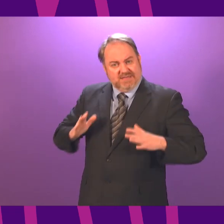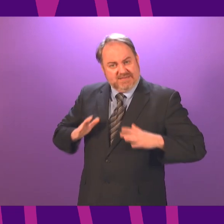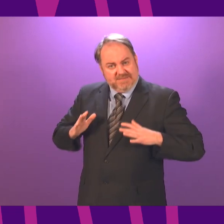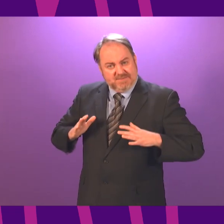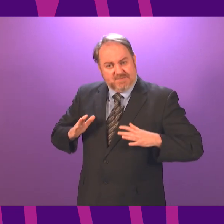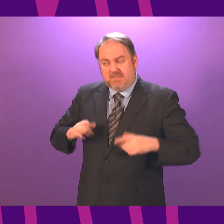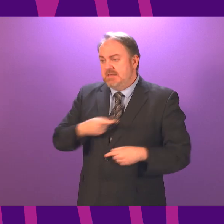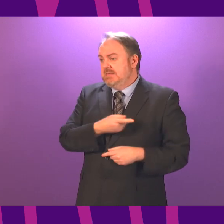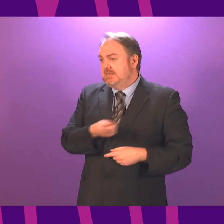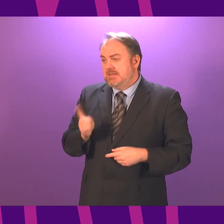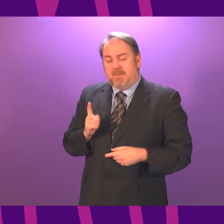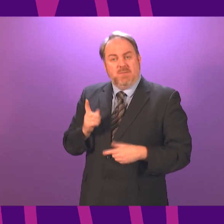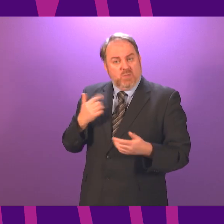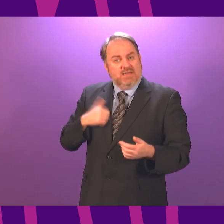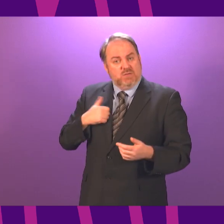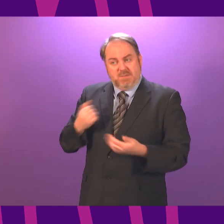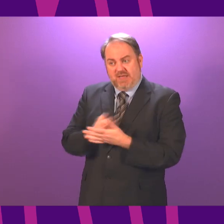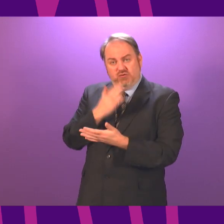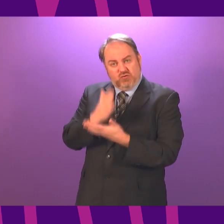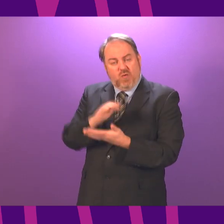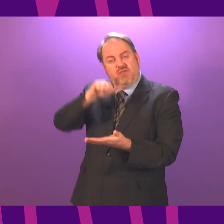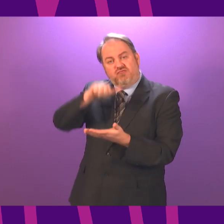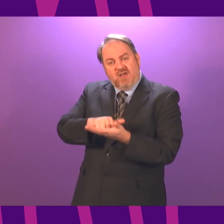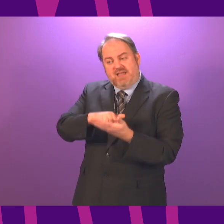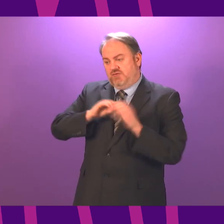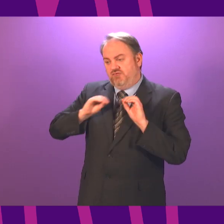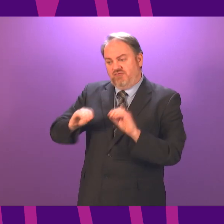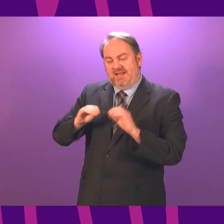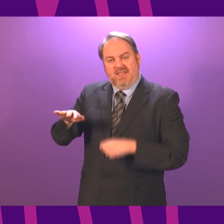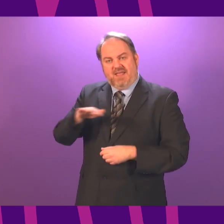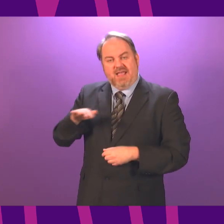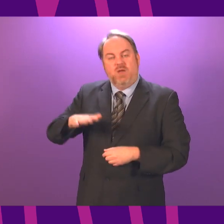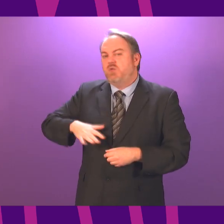are issues that we need to ensure training for so that we can avoid wastage in the programme